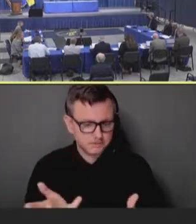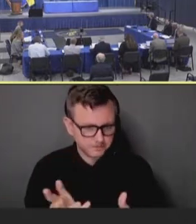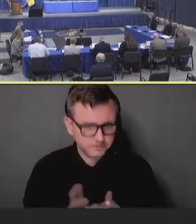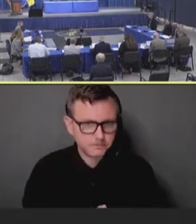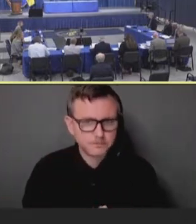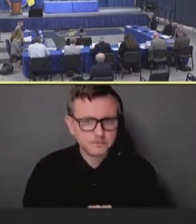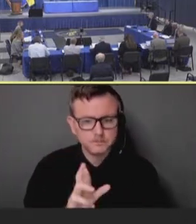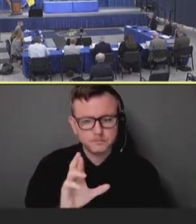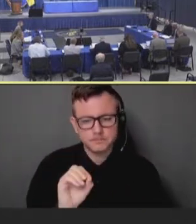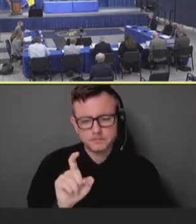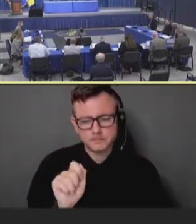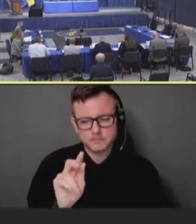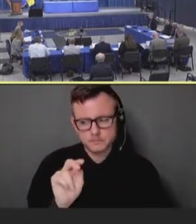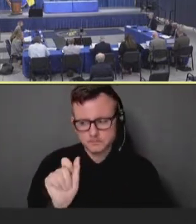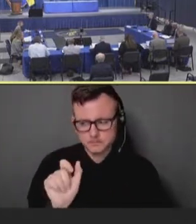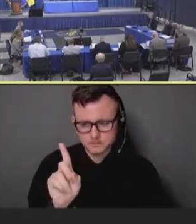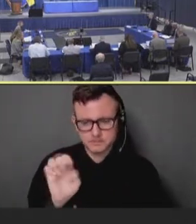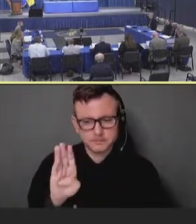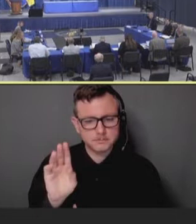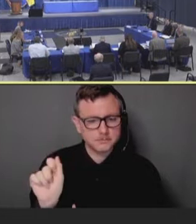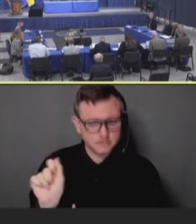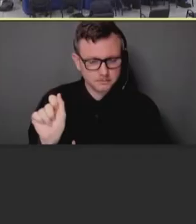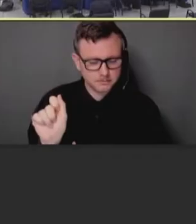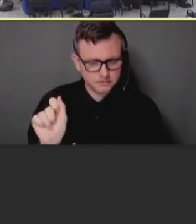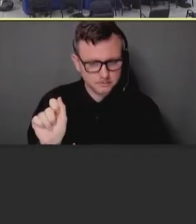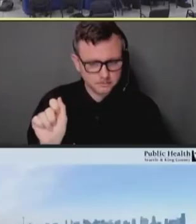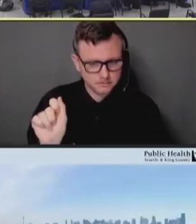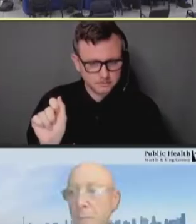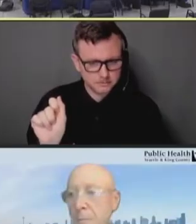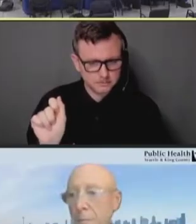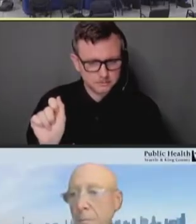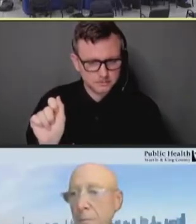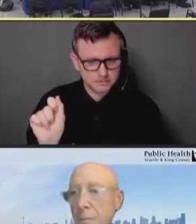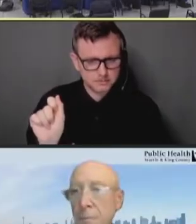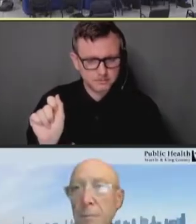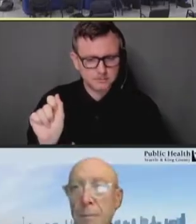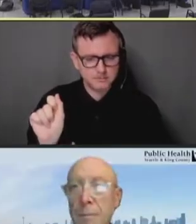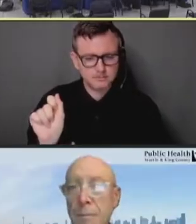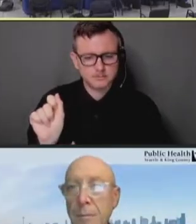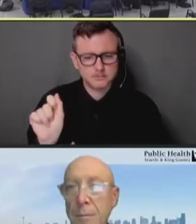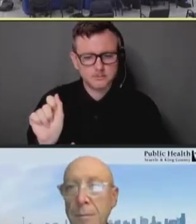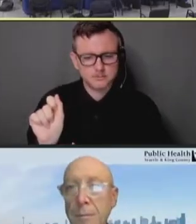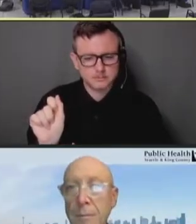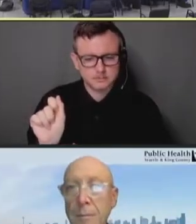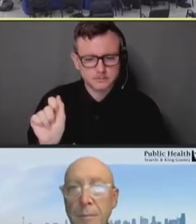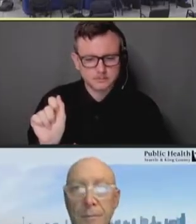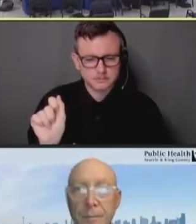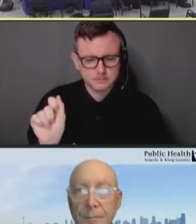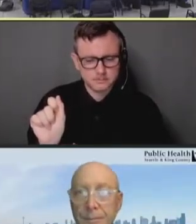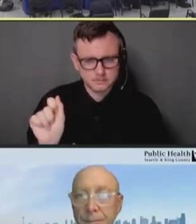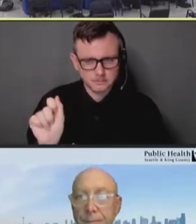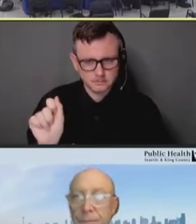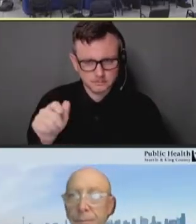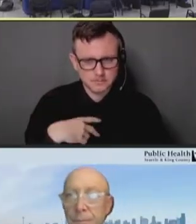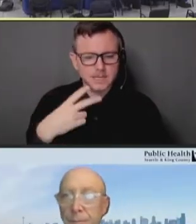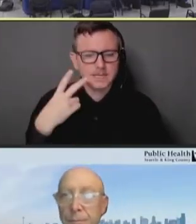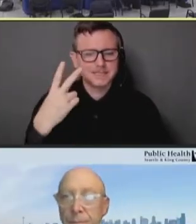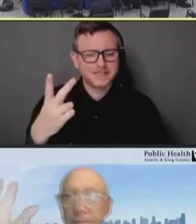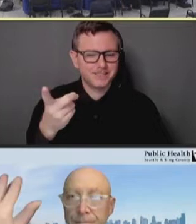Ann Aikin: Roxanna Diba. But I see Dr. Duchin. Hi.